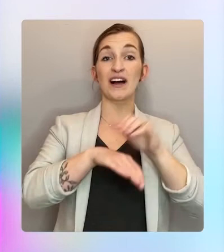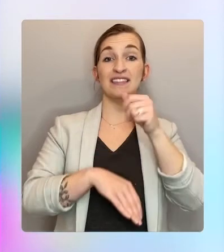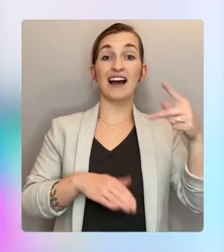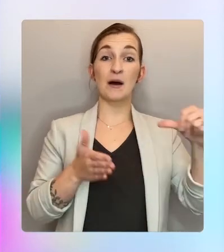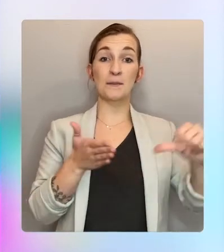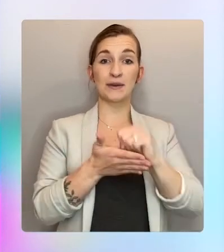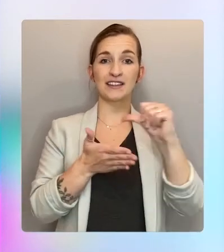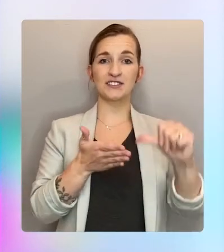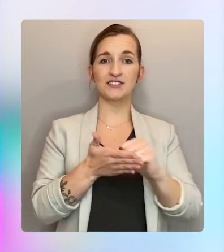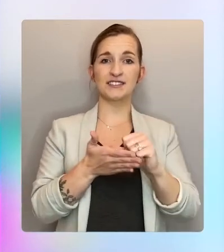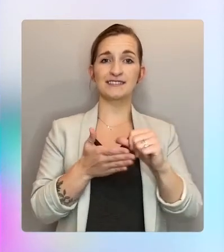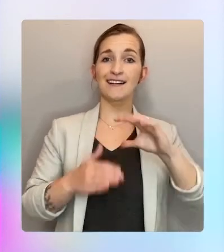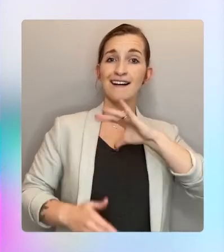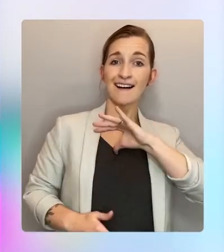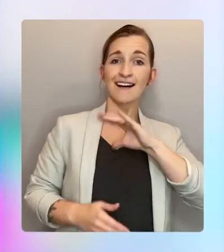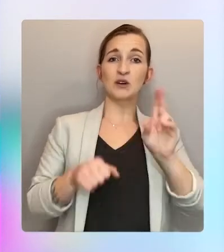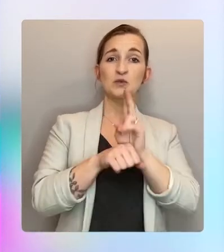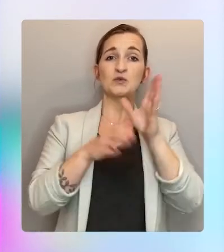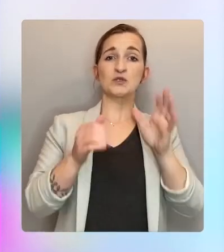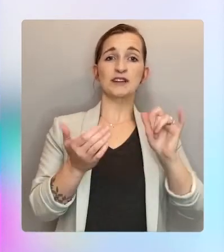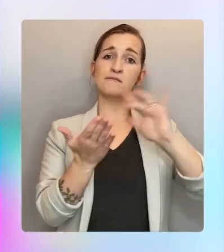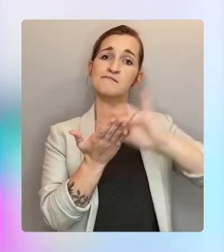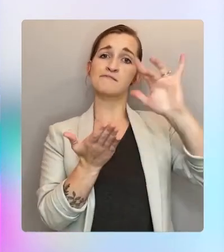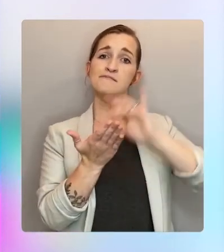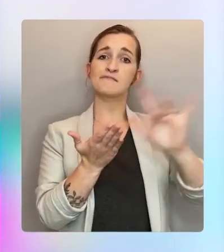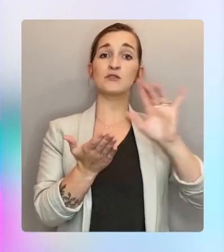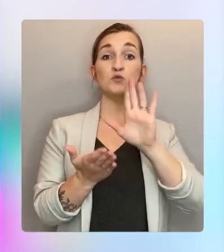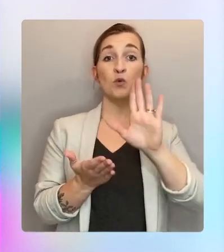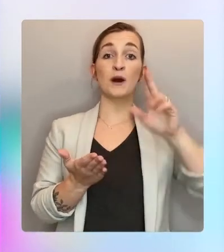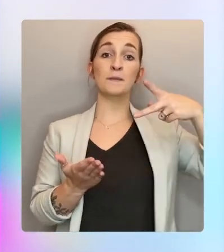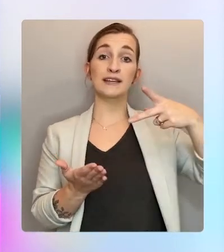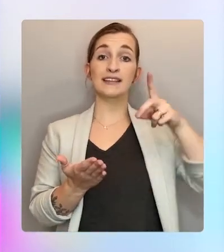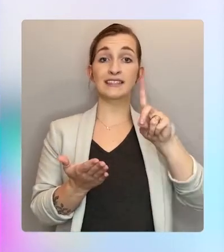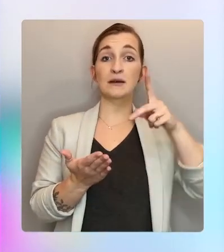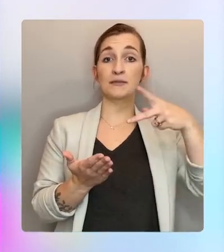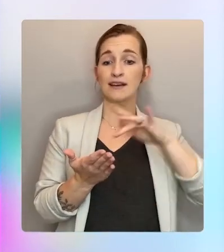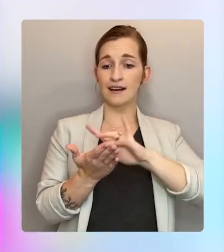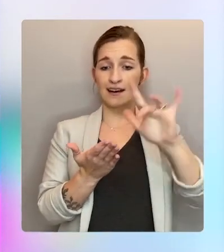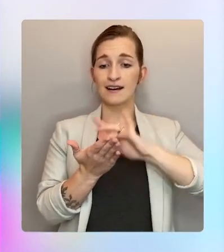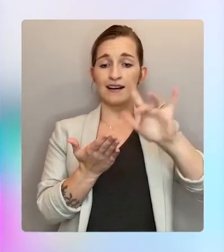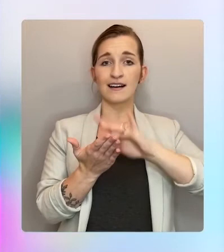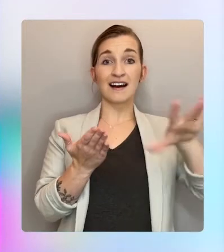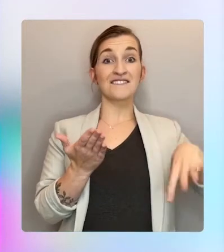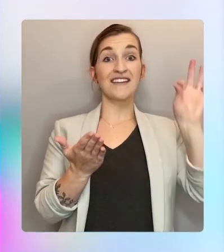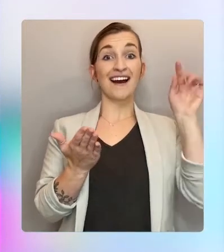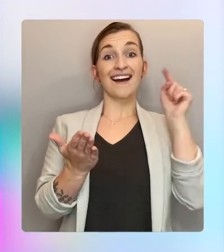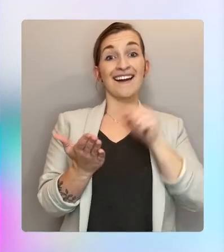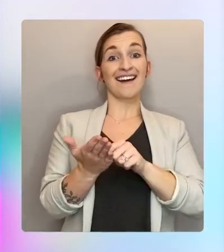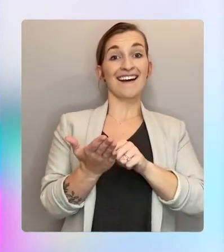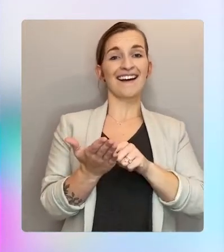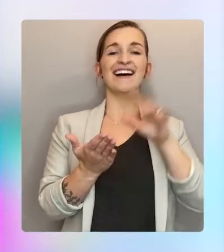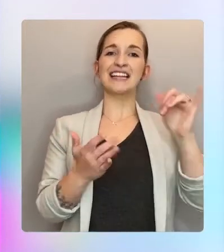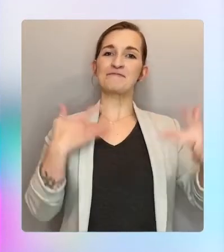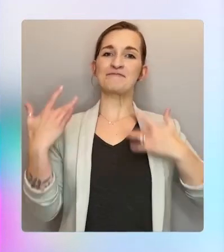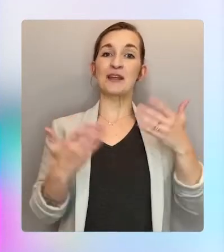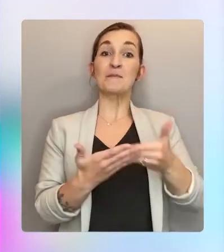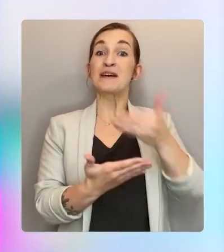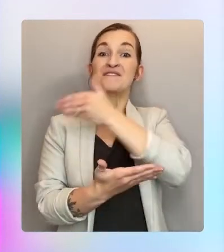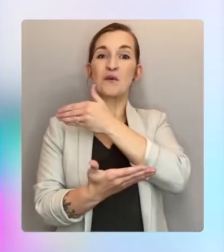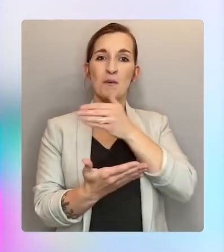right as they're browsing your PDP. And this can be a great way to get users excited before they've even bought your app.